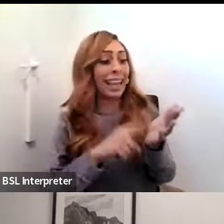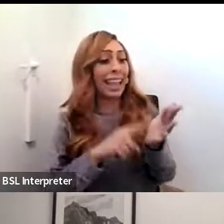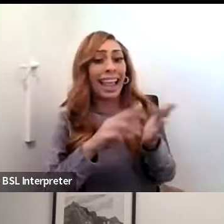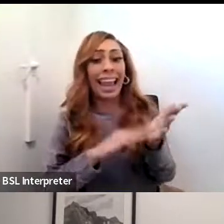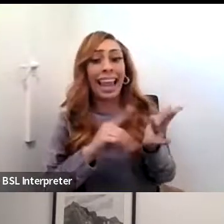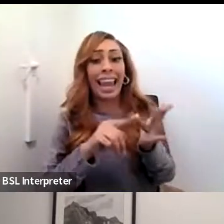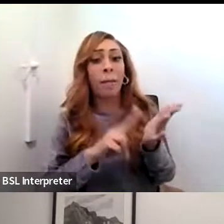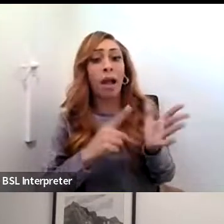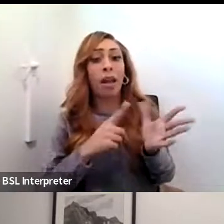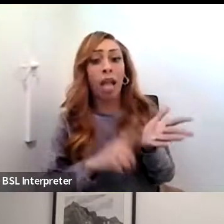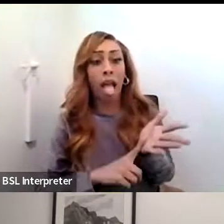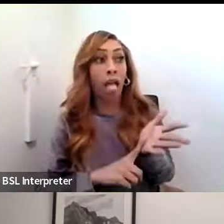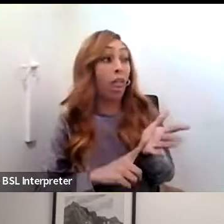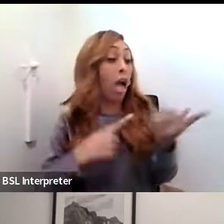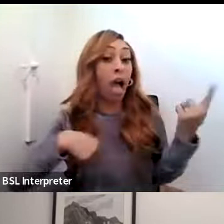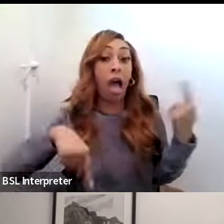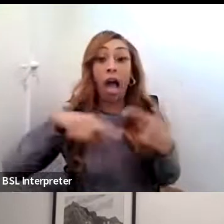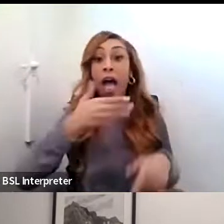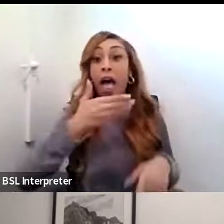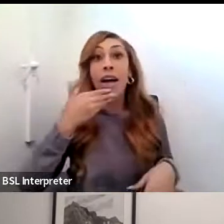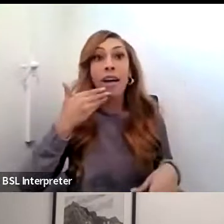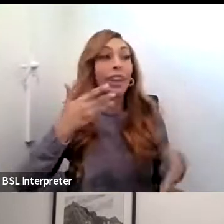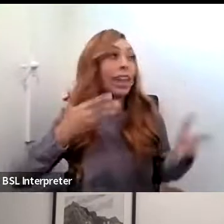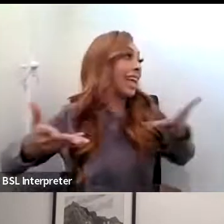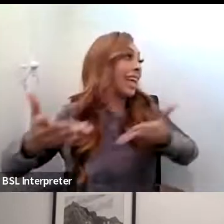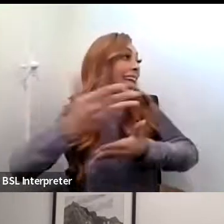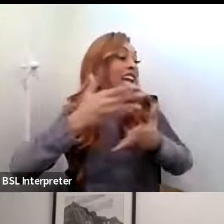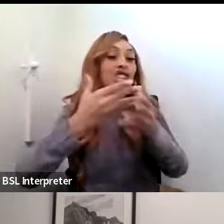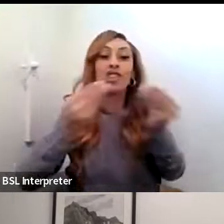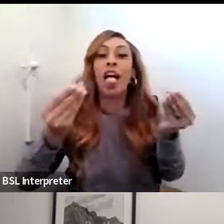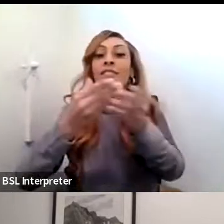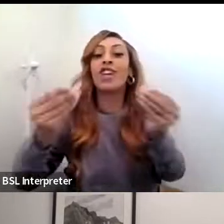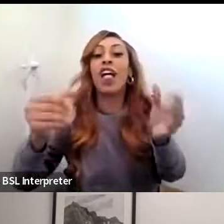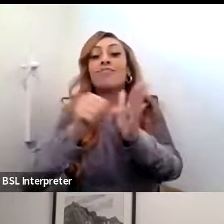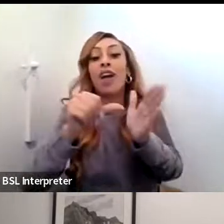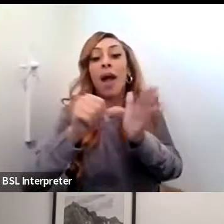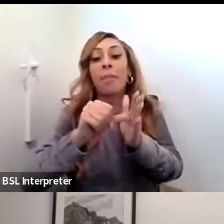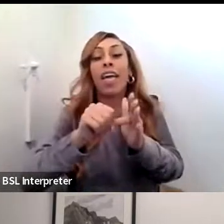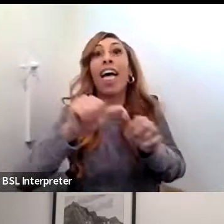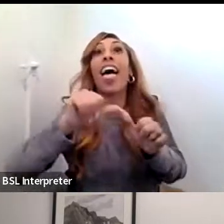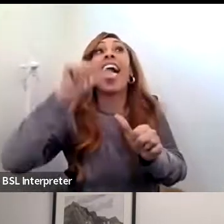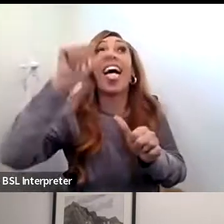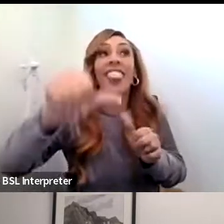and then they had a really lovely - everybody had a lovely time trying to solve the problem, and they have consequently sold that tech to Zoom.